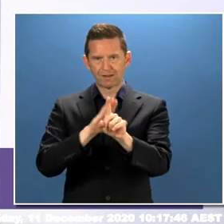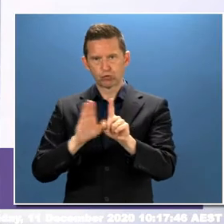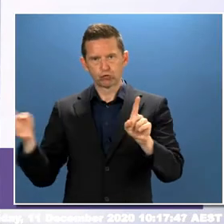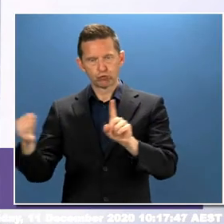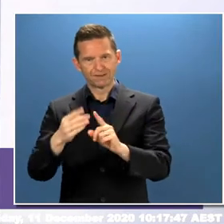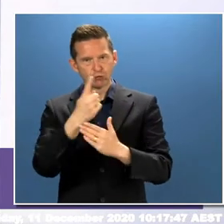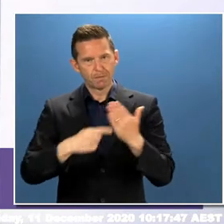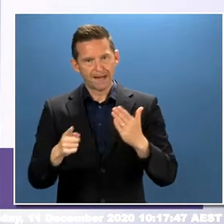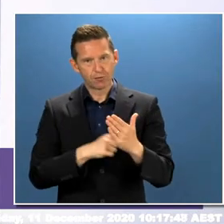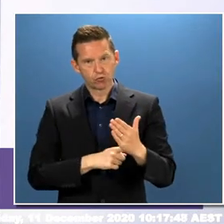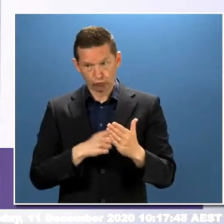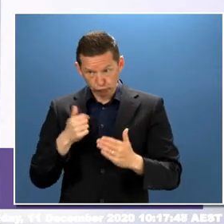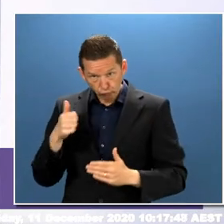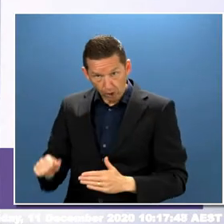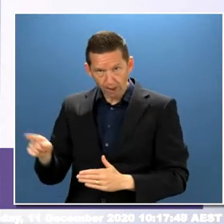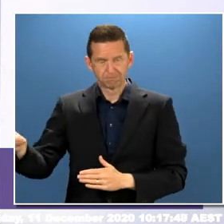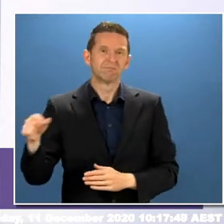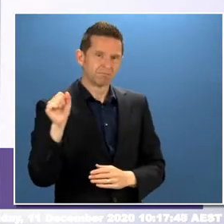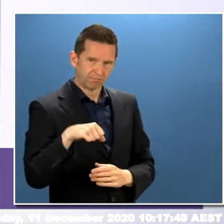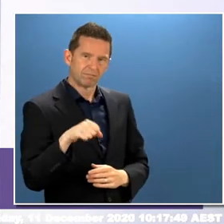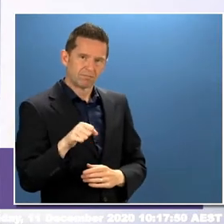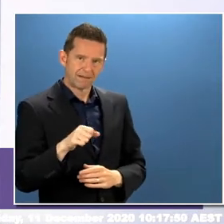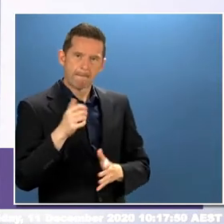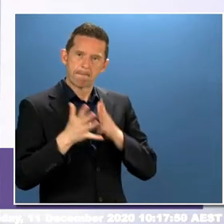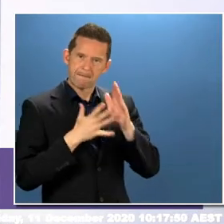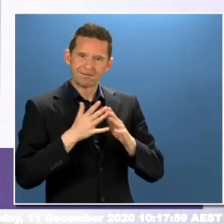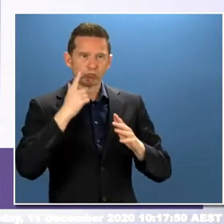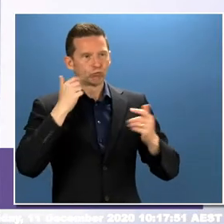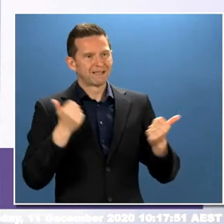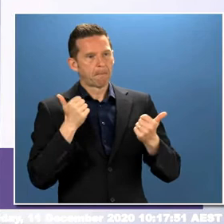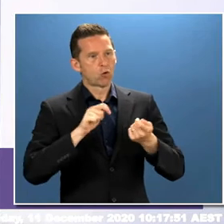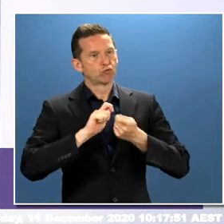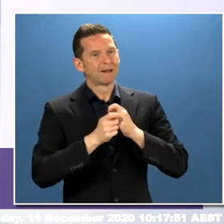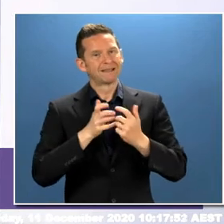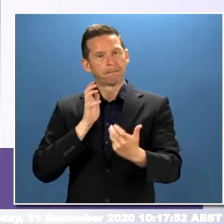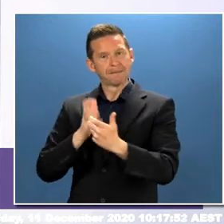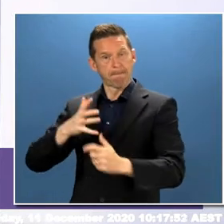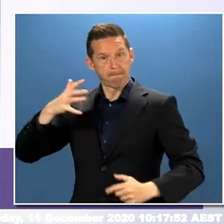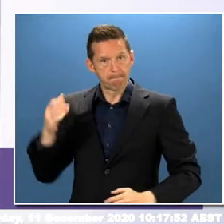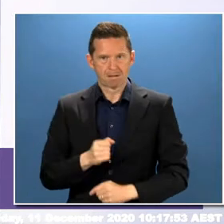That's correct. And that word, or that phrase "reasonable adjustment", that